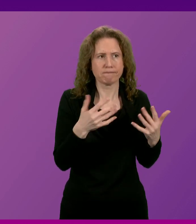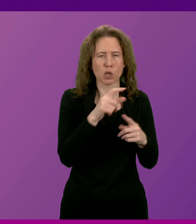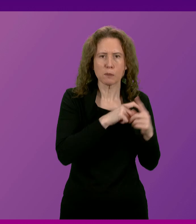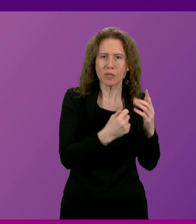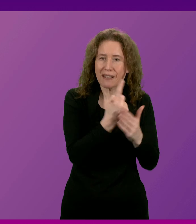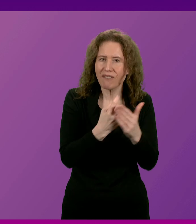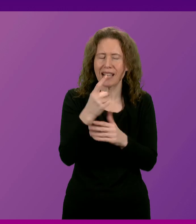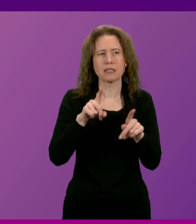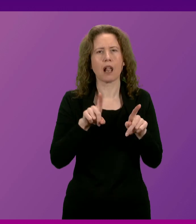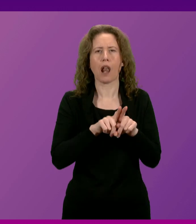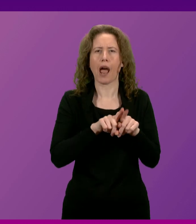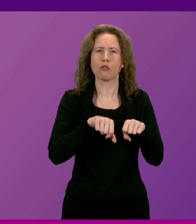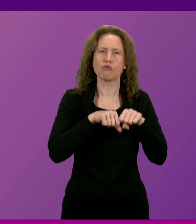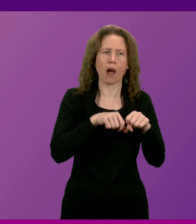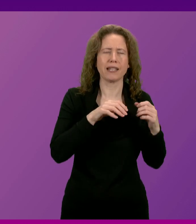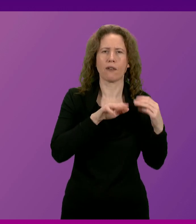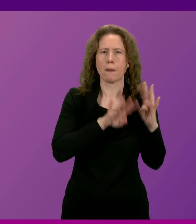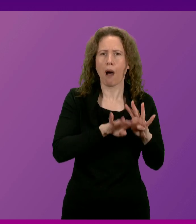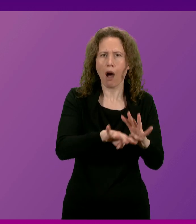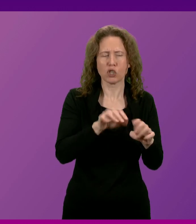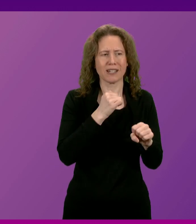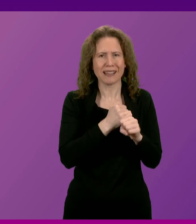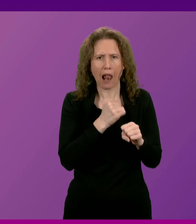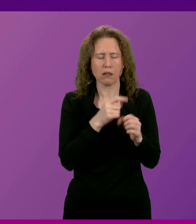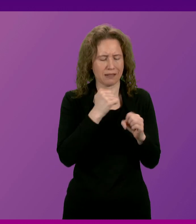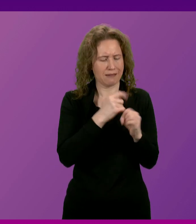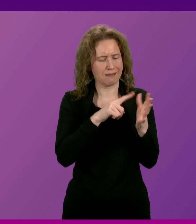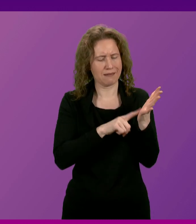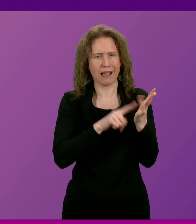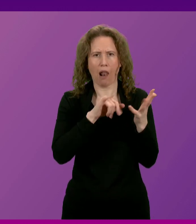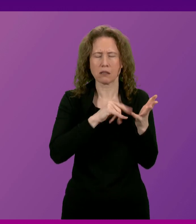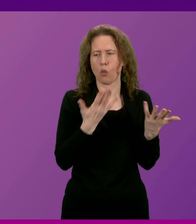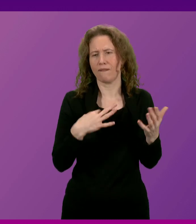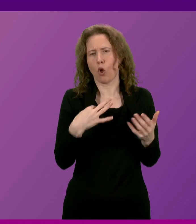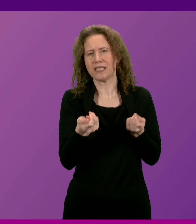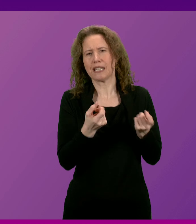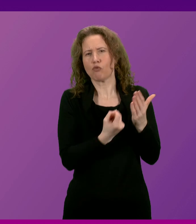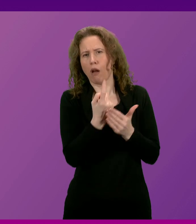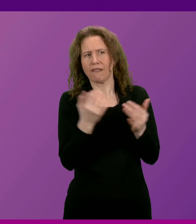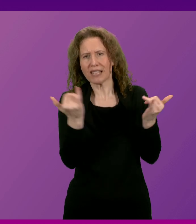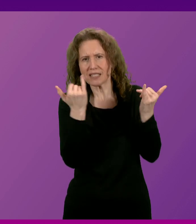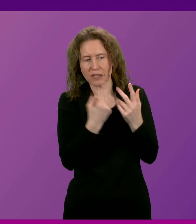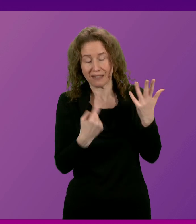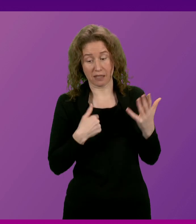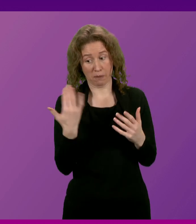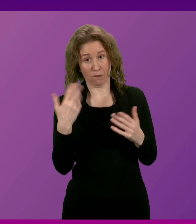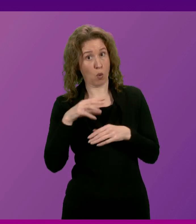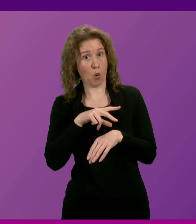such as the riding of the marches, galas and volunteer-run festivals. Those events, which the police have supported for years, are now in jeopardy.